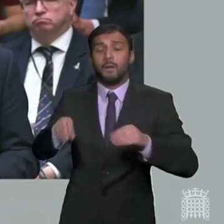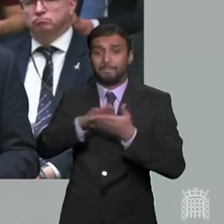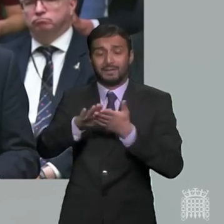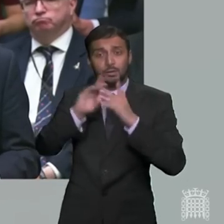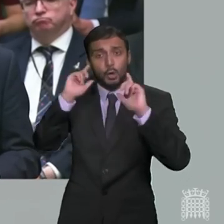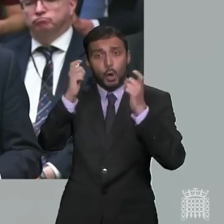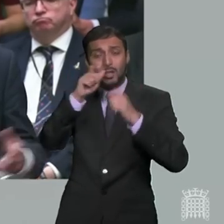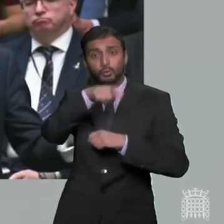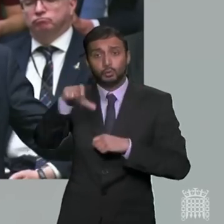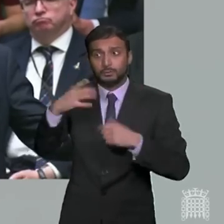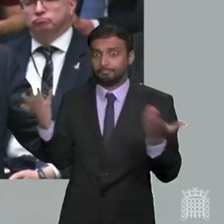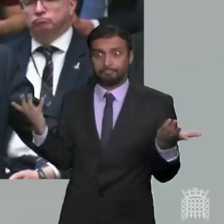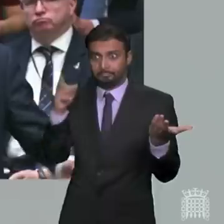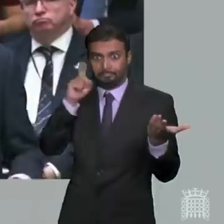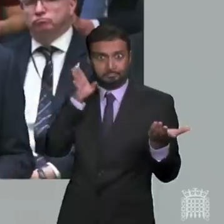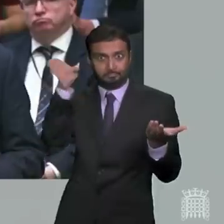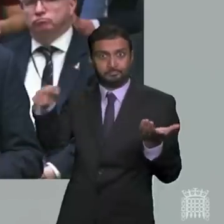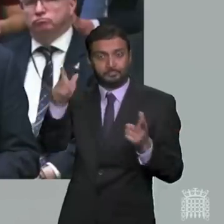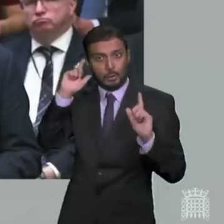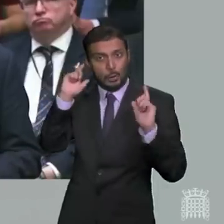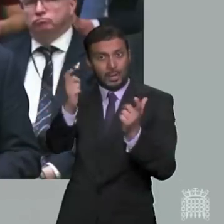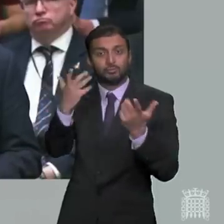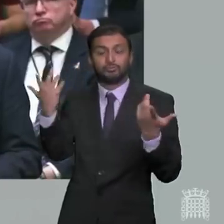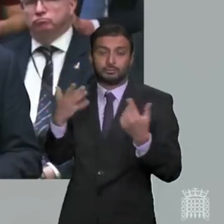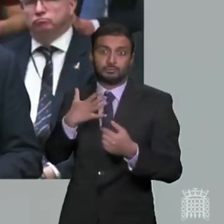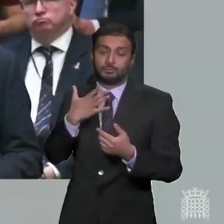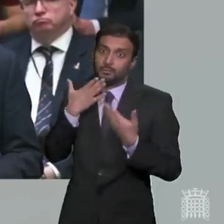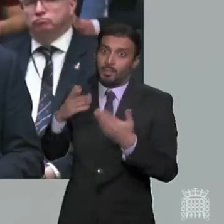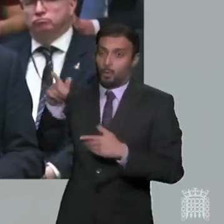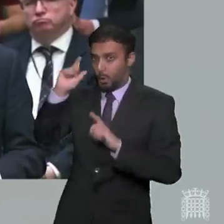Thankfully, the college itself stepped in to resolve the situation.